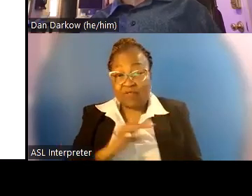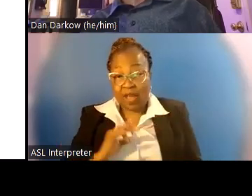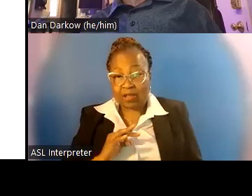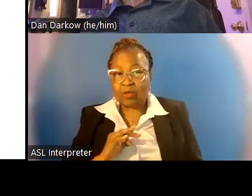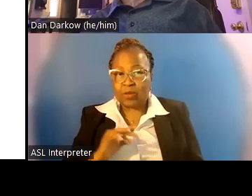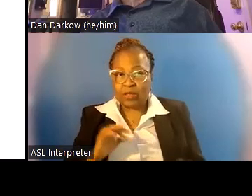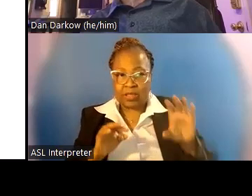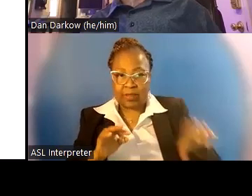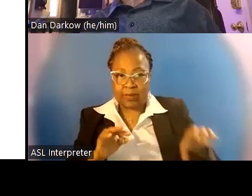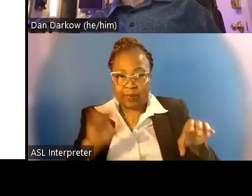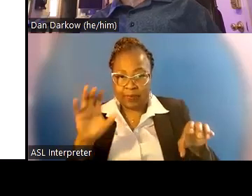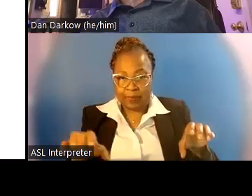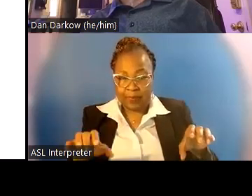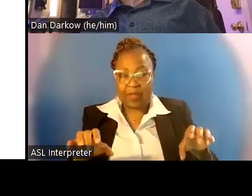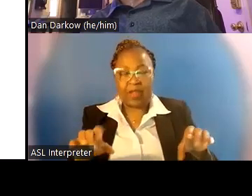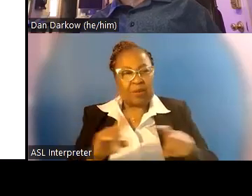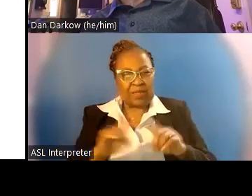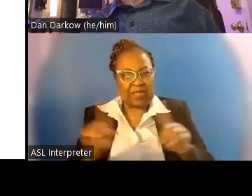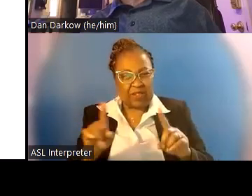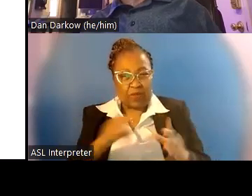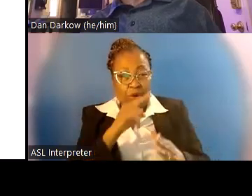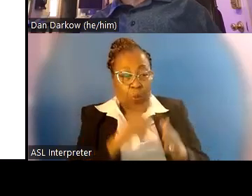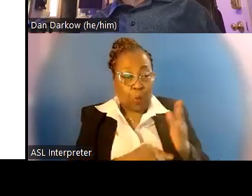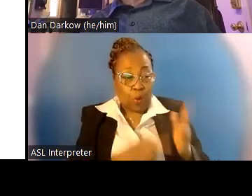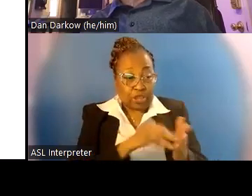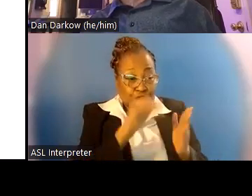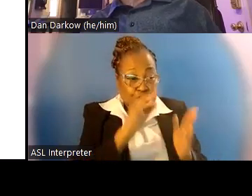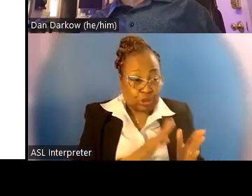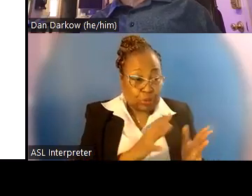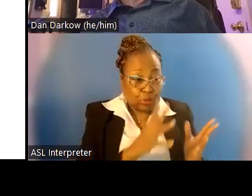in what students wanted and versus what faculty wanted.